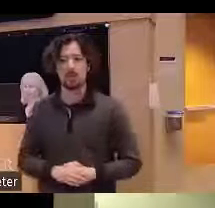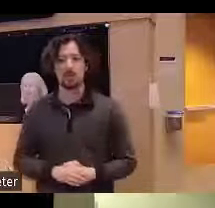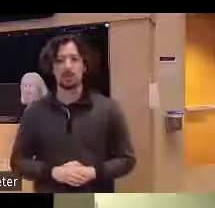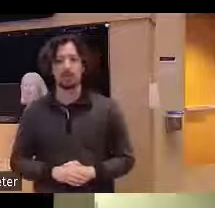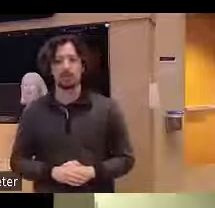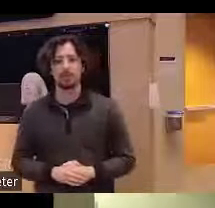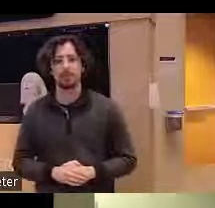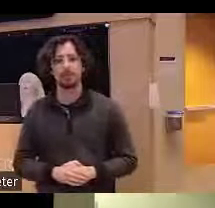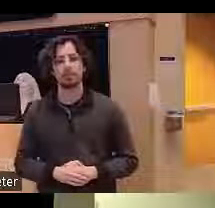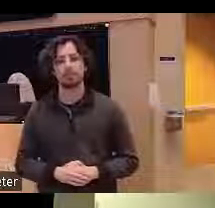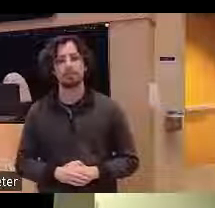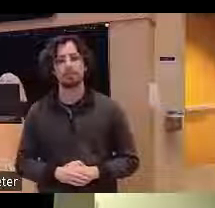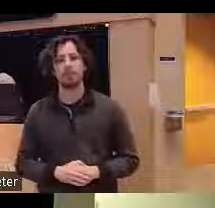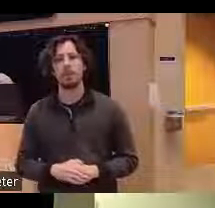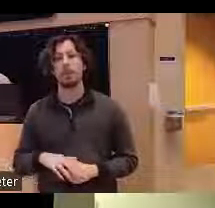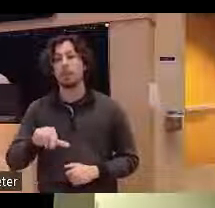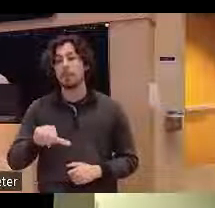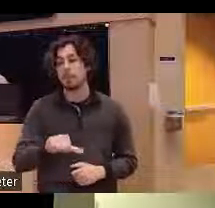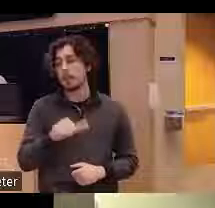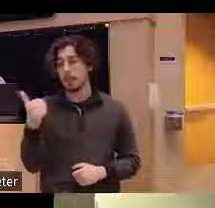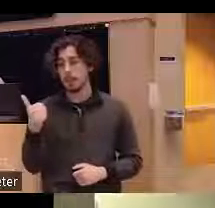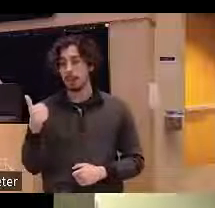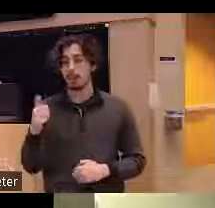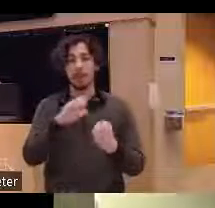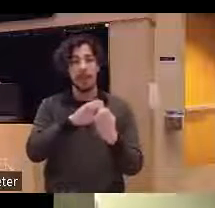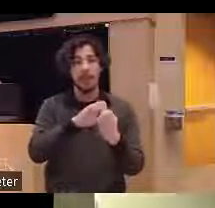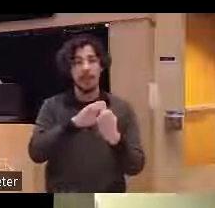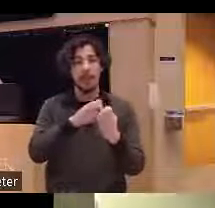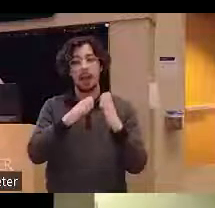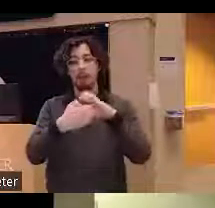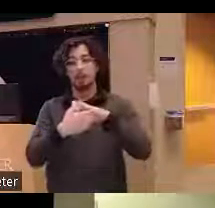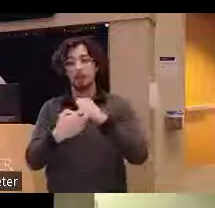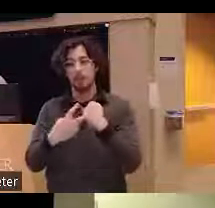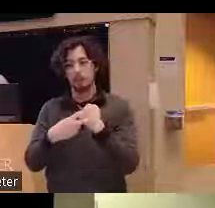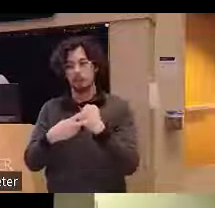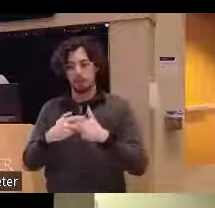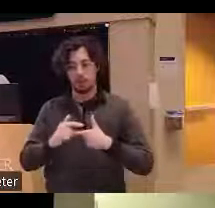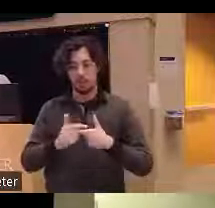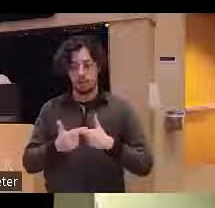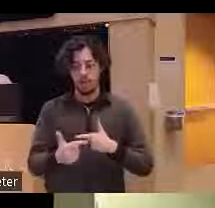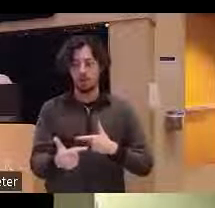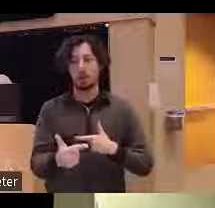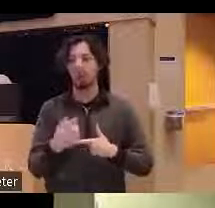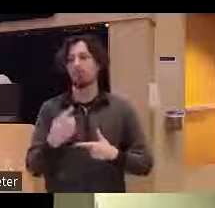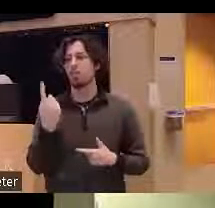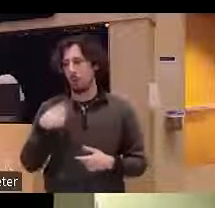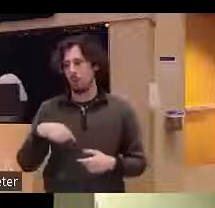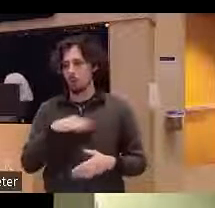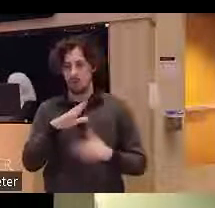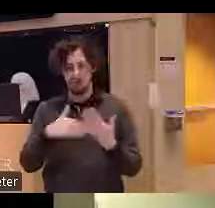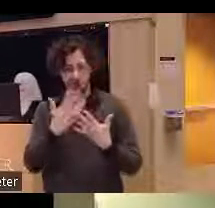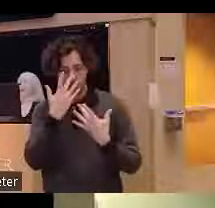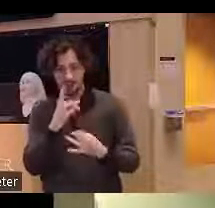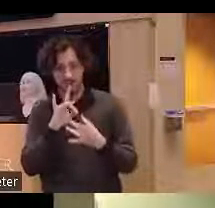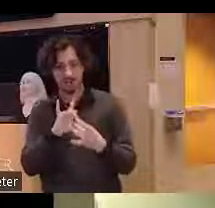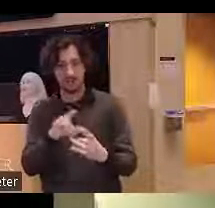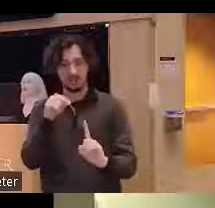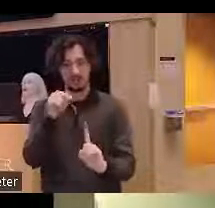me tell you about another evolutionary conserved pathway of interest to us all and that has to do